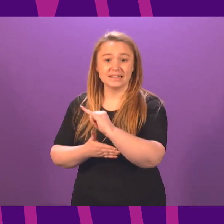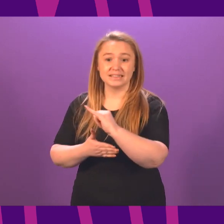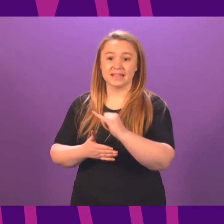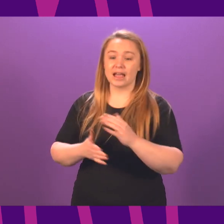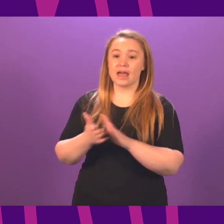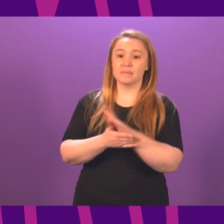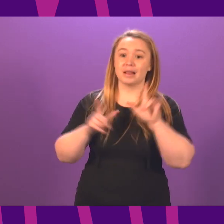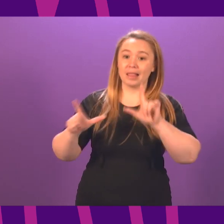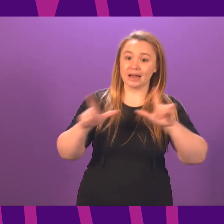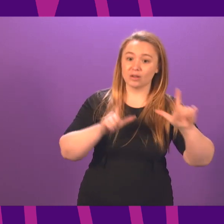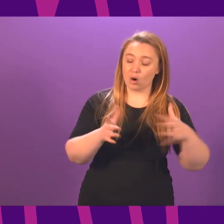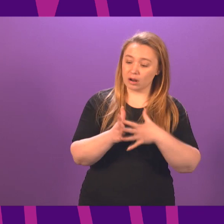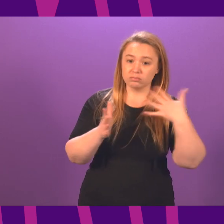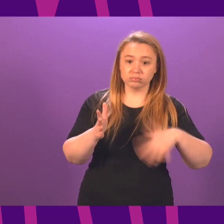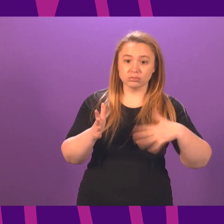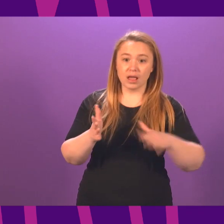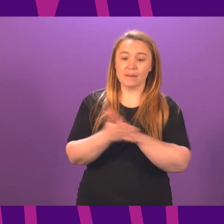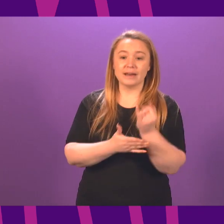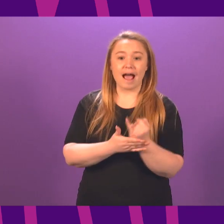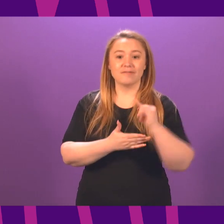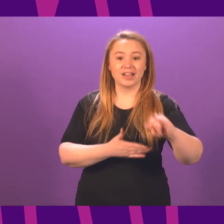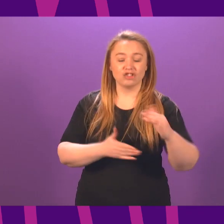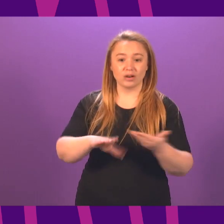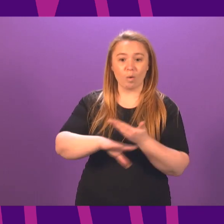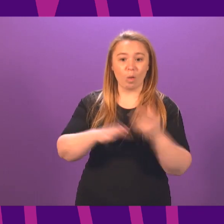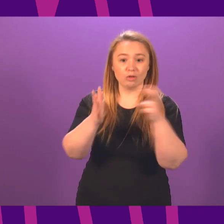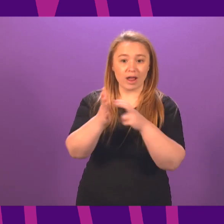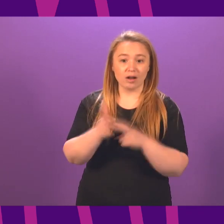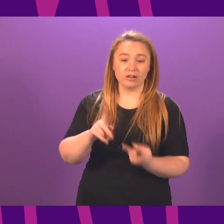expense and to have an eviction on their record should they seek a private let in future.